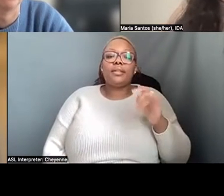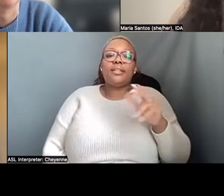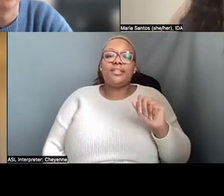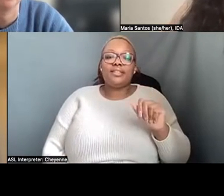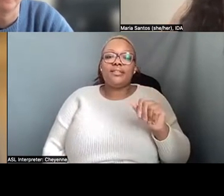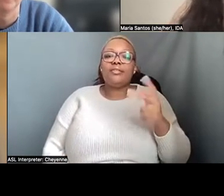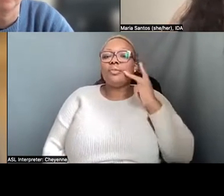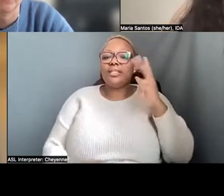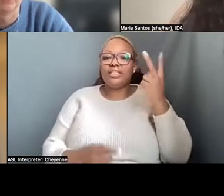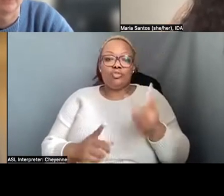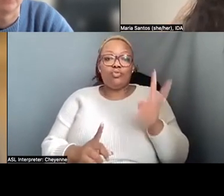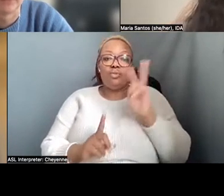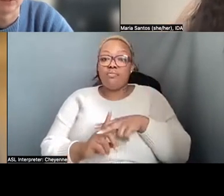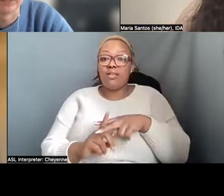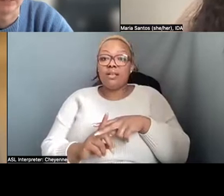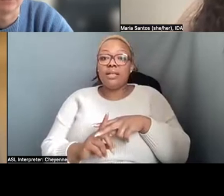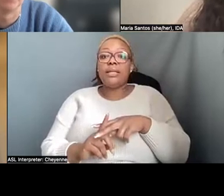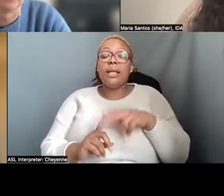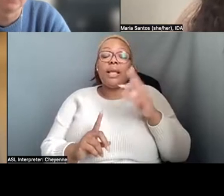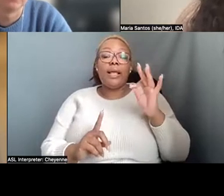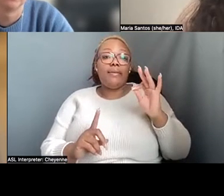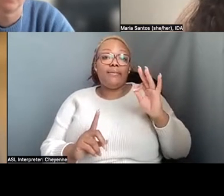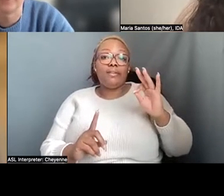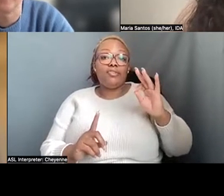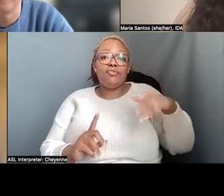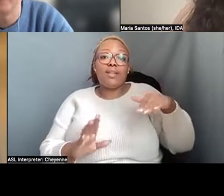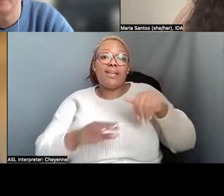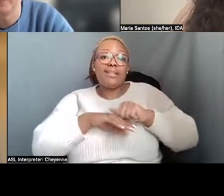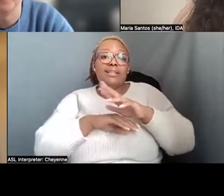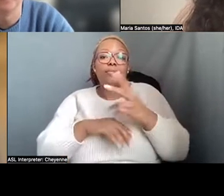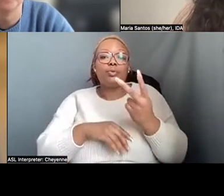If you haven't actually submitted to it yet.